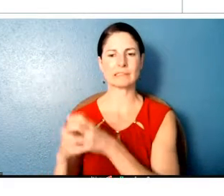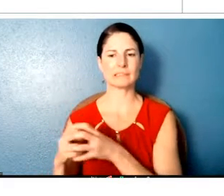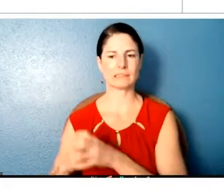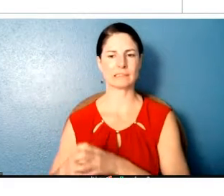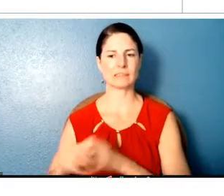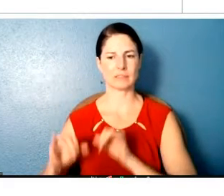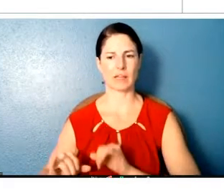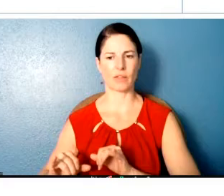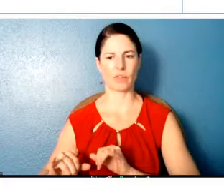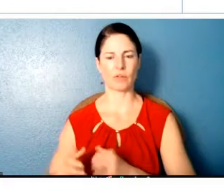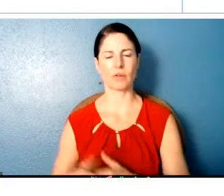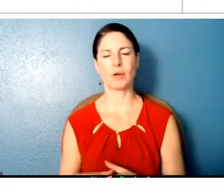Harold.